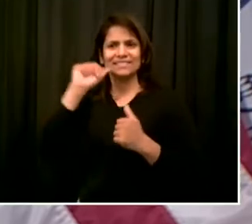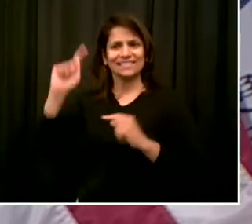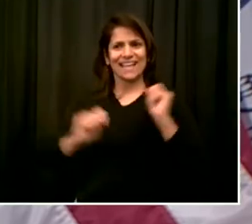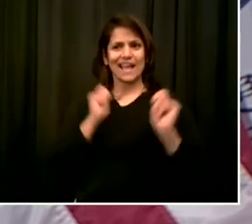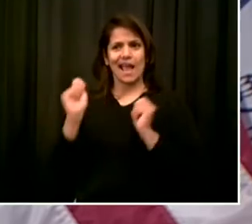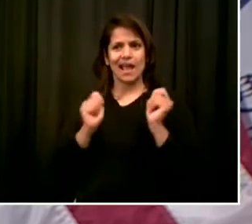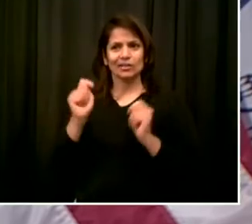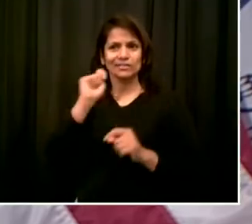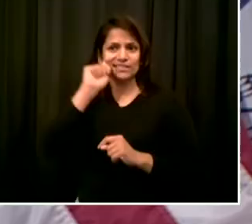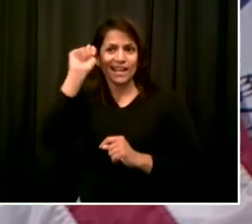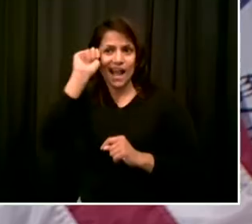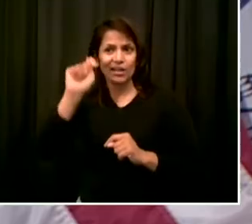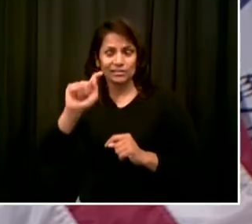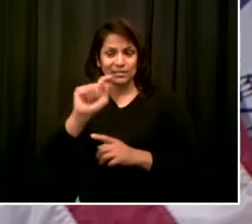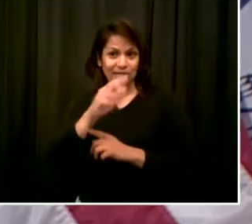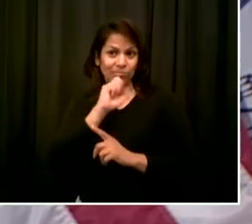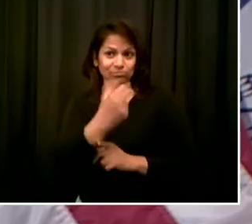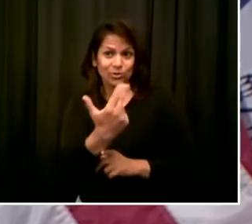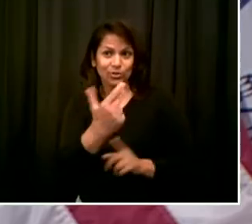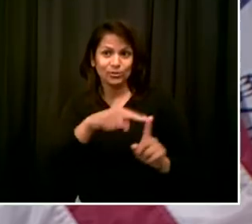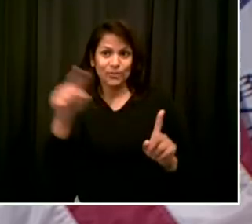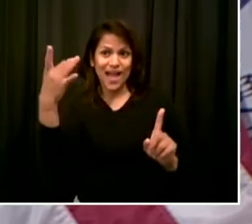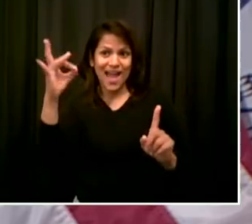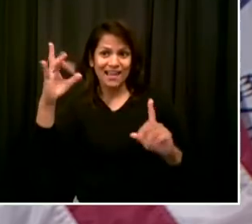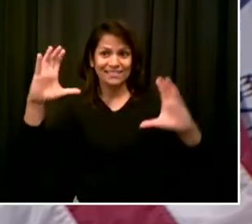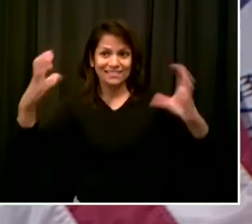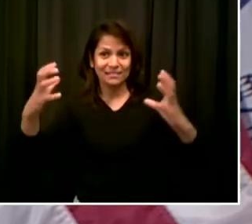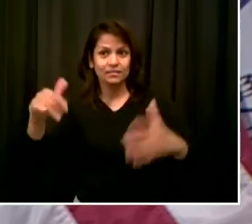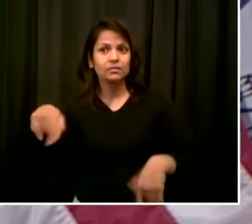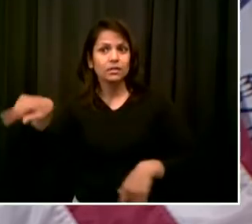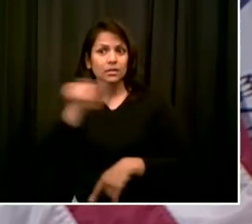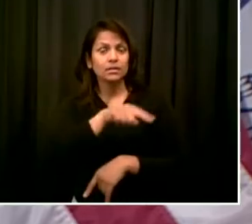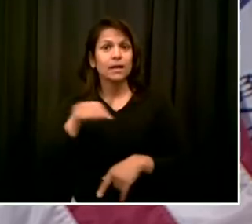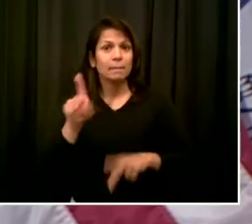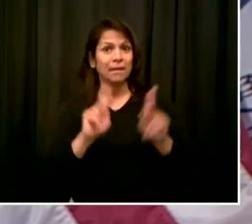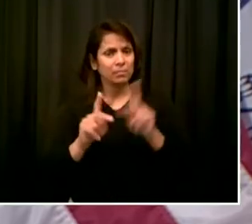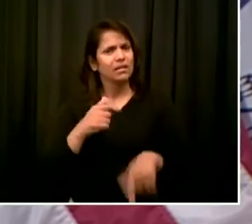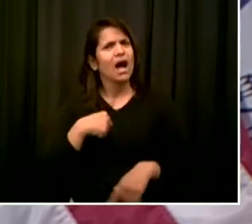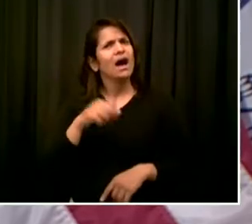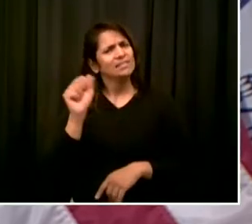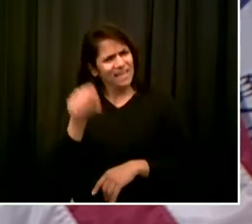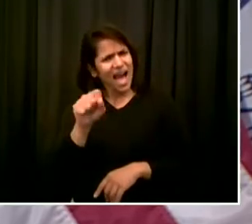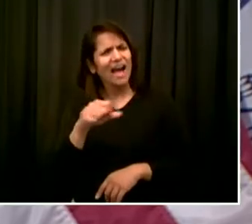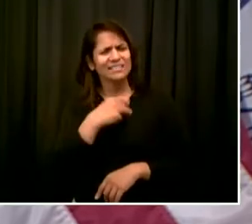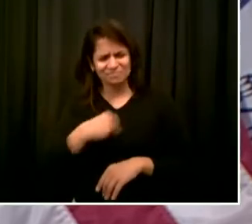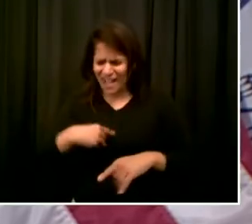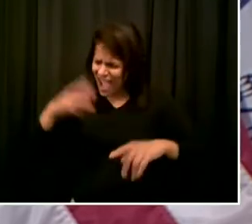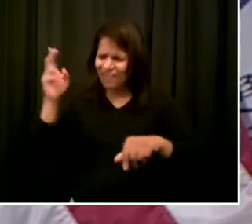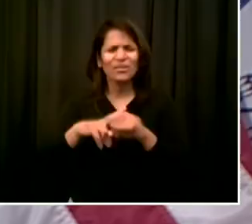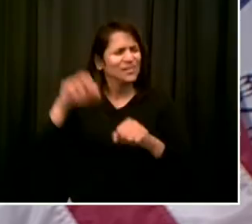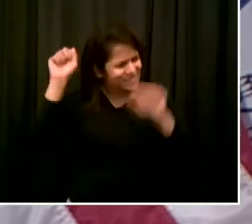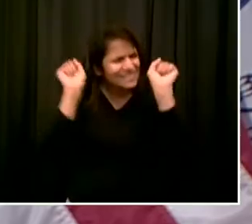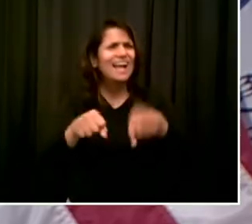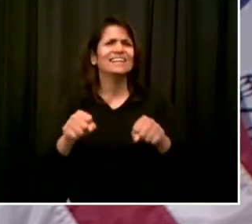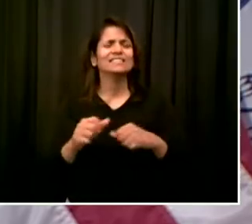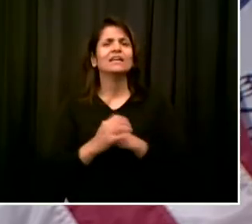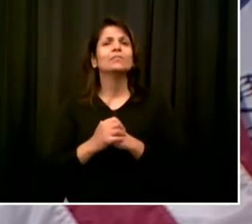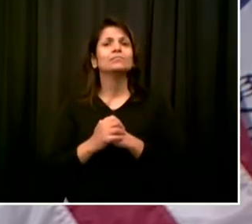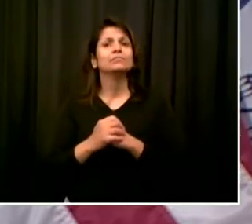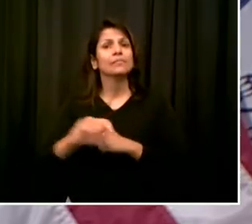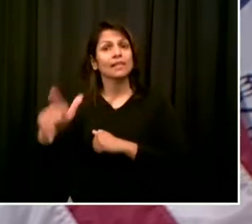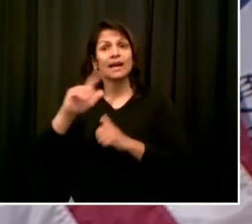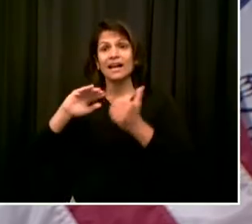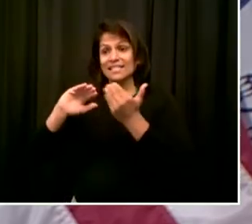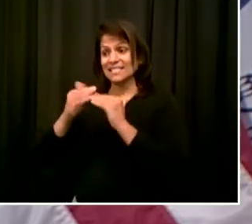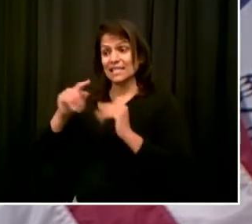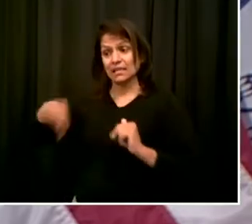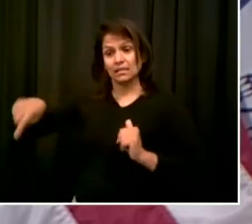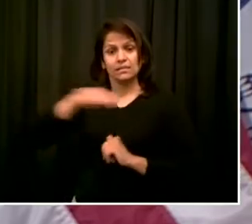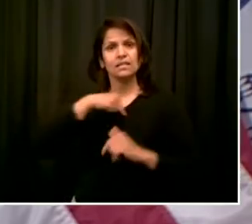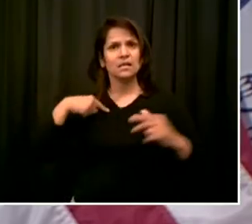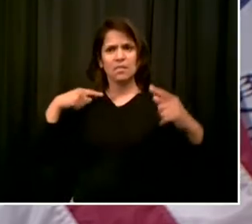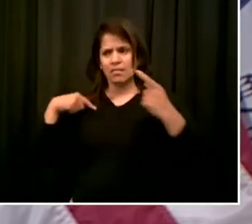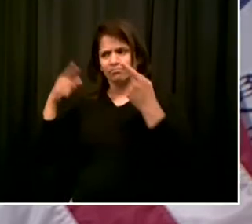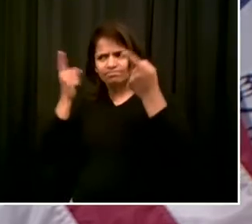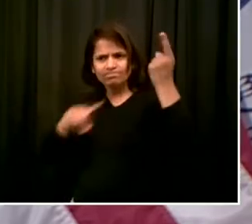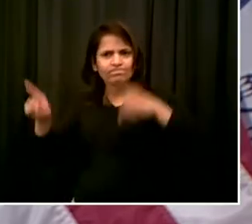TTBEERP LAN AND A LARGER PLAN